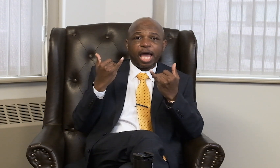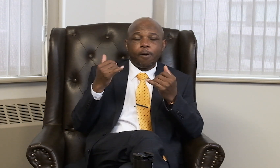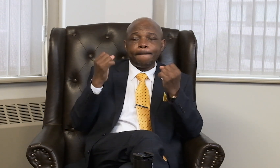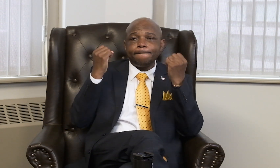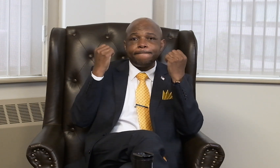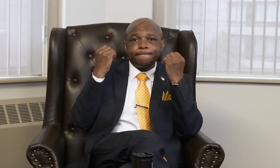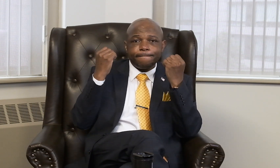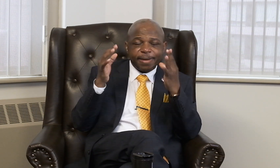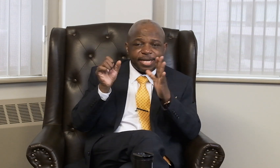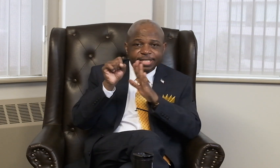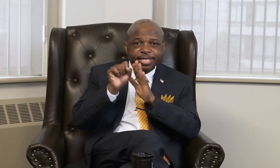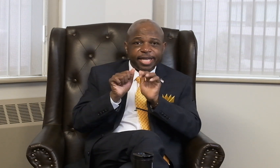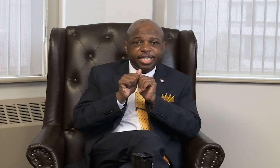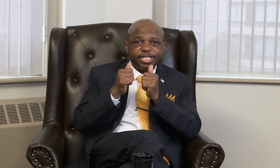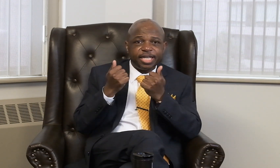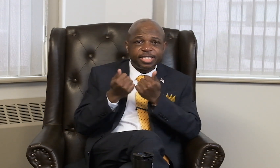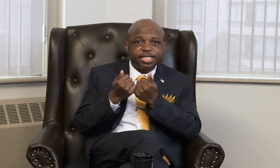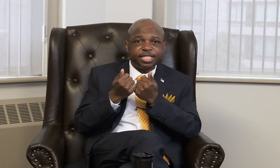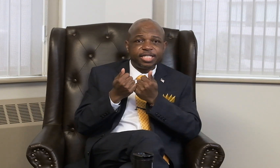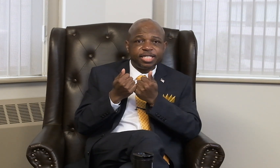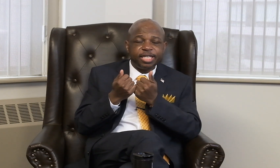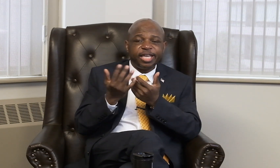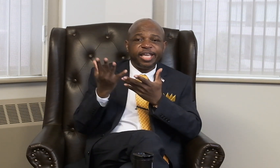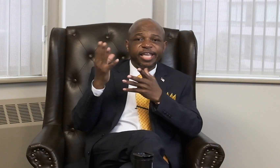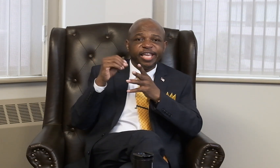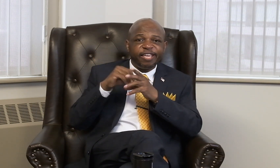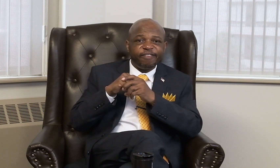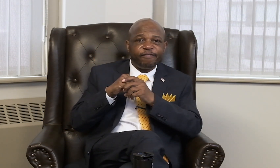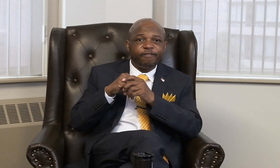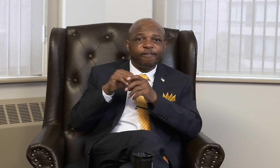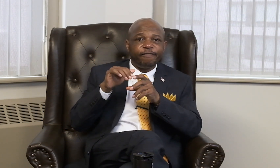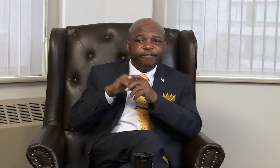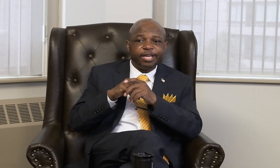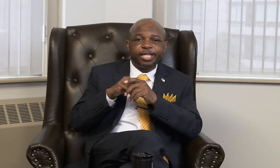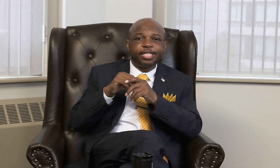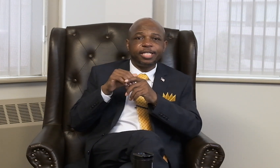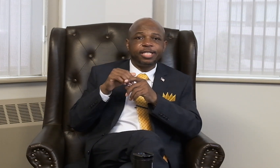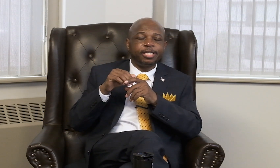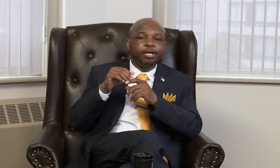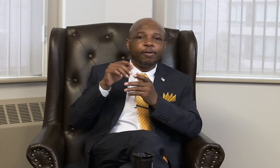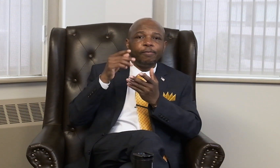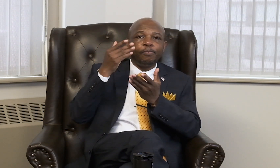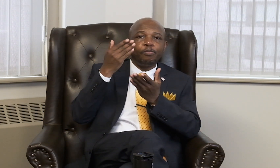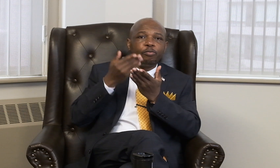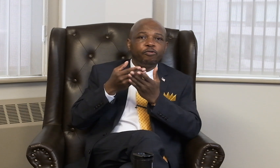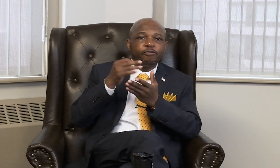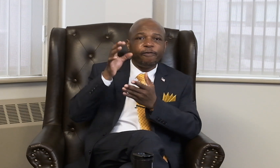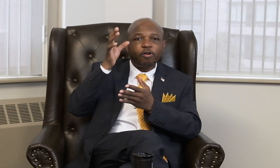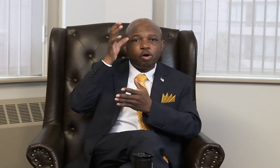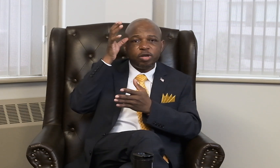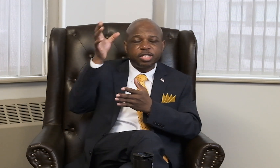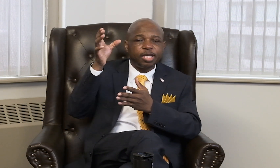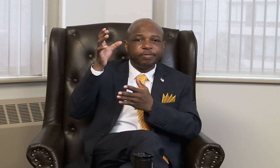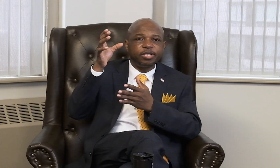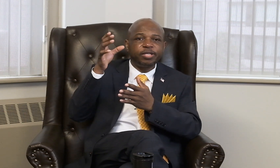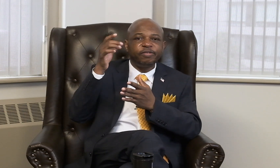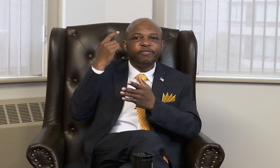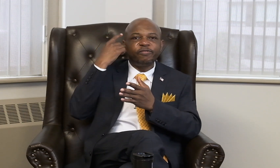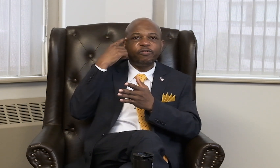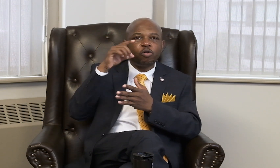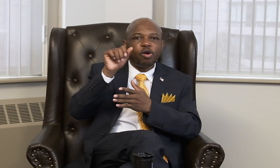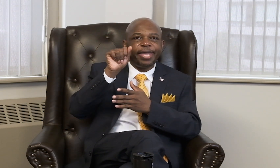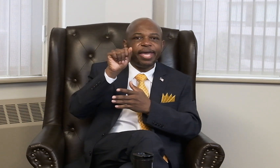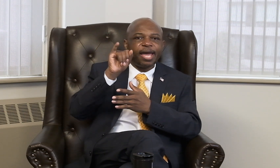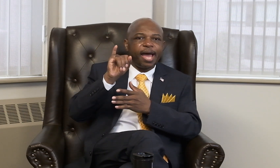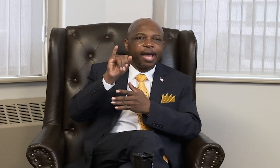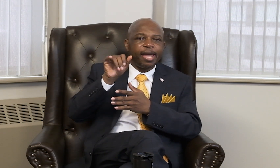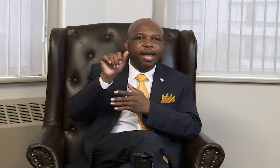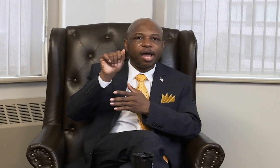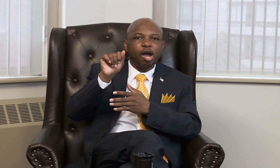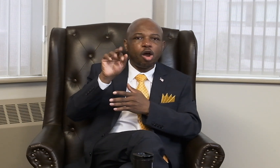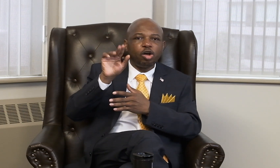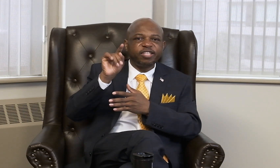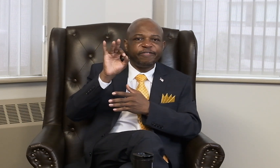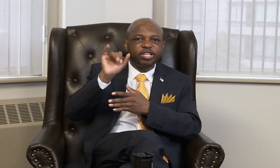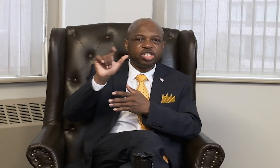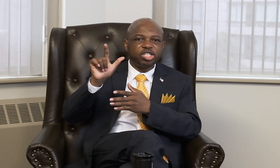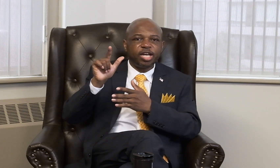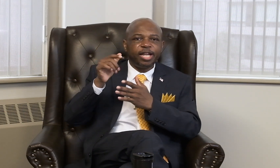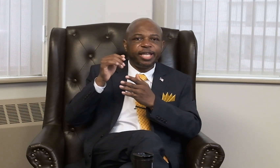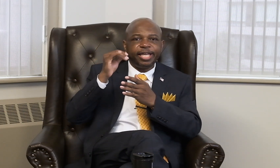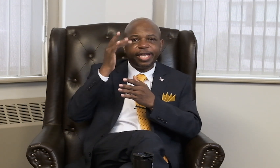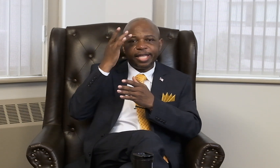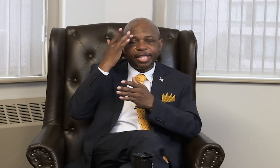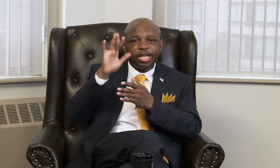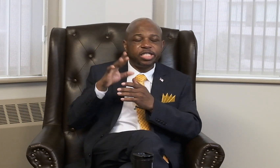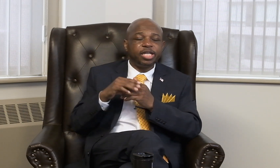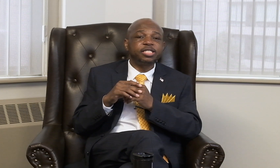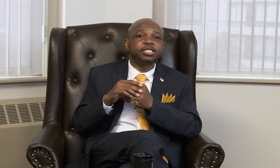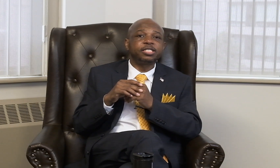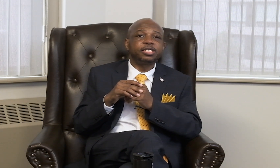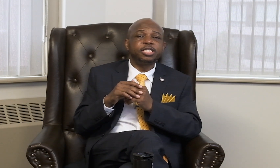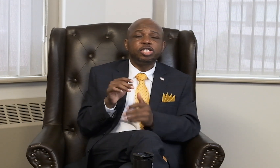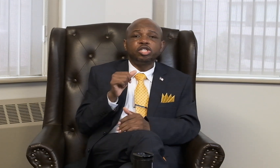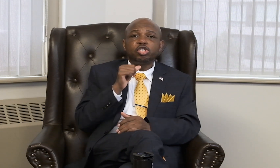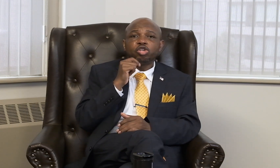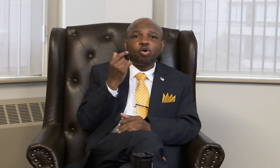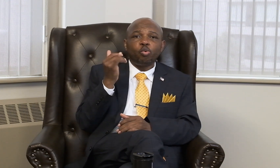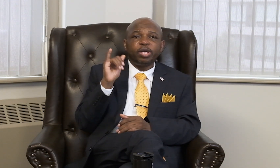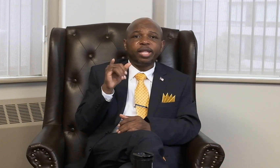Many state agencies have been involved in proof of concept for AI - Artificial Intelligence. Not